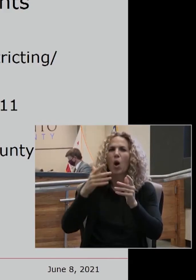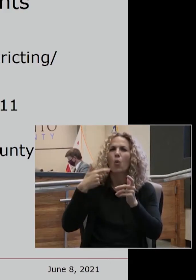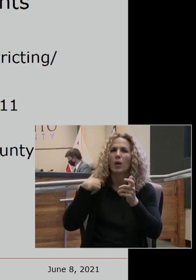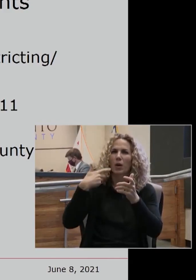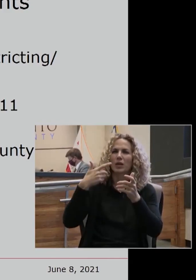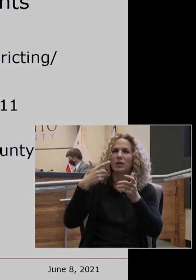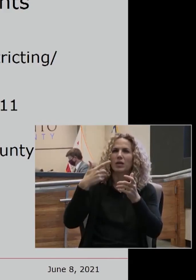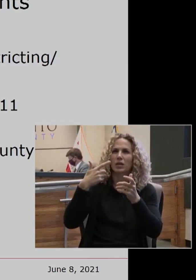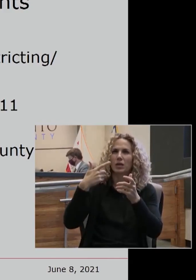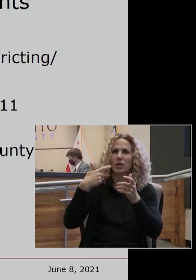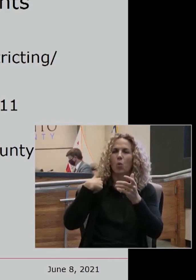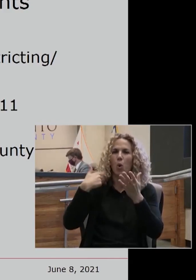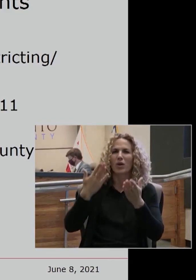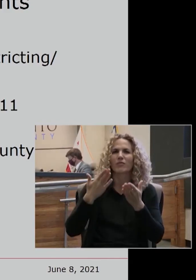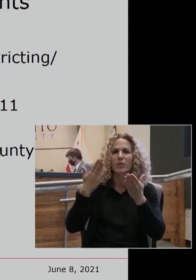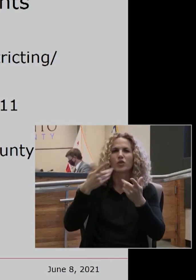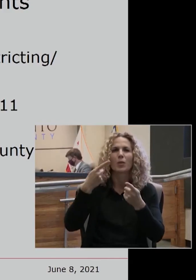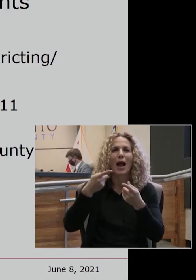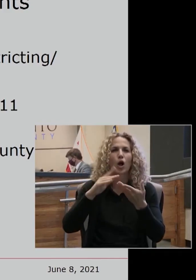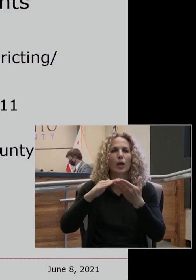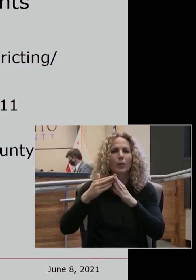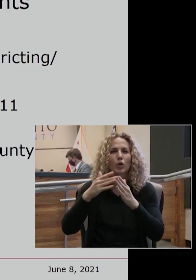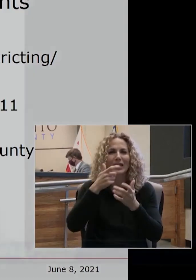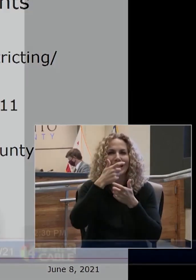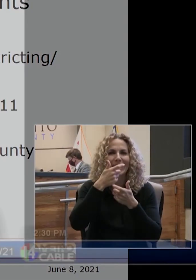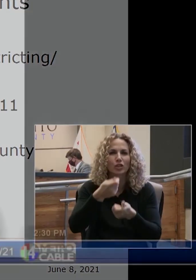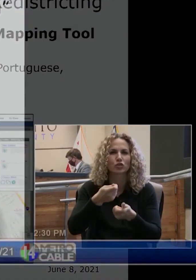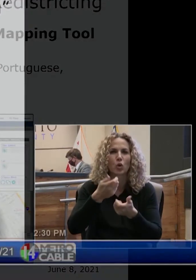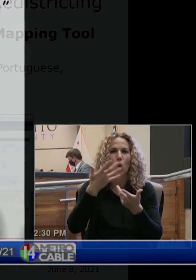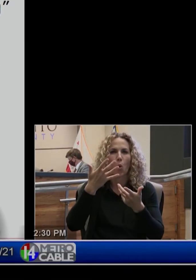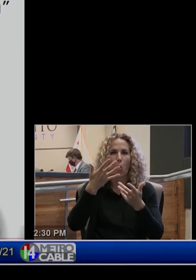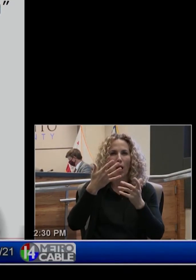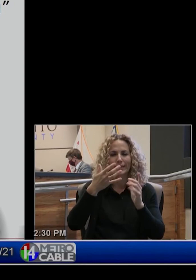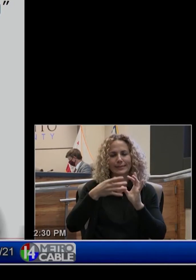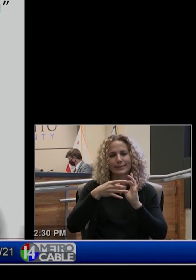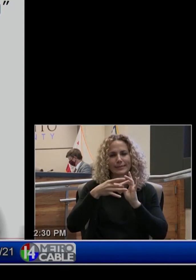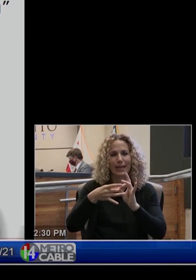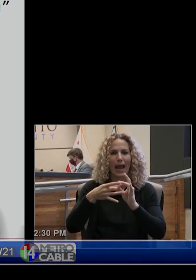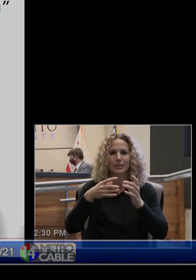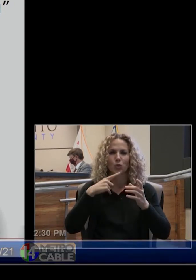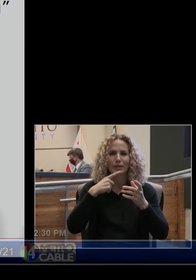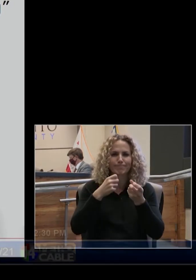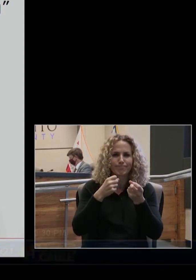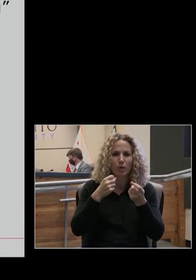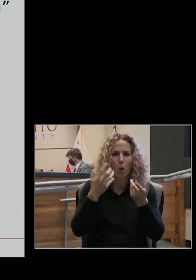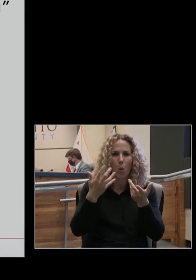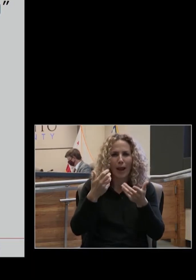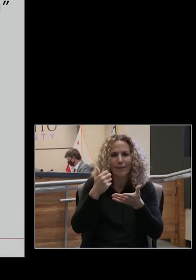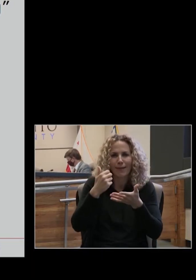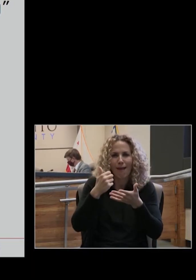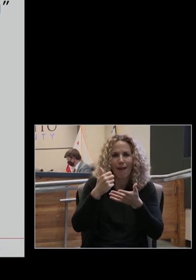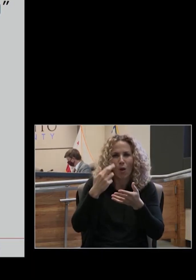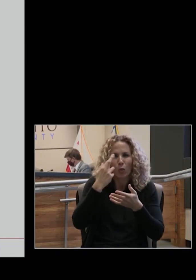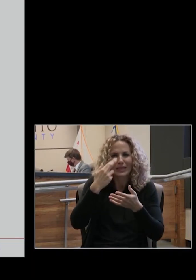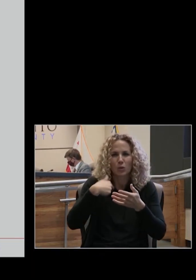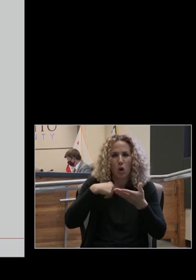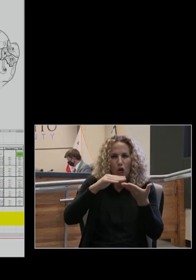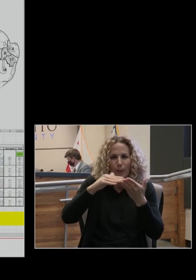WANT THEM TO ANSWER QUESTIONS ABOUT WHAT TIES THIS TOGETHER ABOUT WHAT TIES THIS TOGETHER AND MAKES IT A NEIGHBORHOOD? AND MAKES IT A NEIGHBORHOOD? A COMMUNITY? A COMMUNITY? WHY DOES THAT MATTER FOR WHY DOES THAT MATTER FOR REDISTRICTING AND WHY IMPORTANT